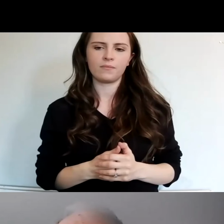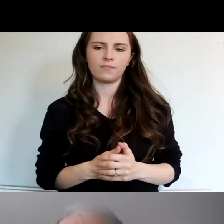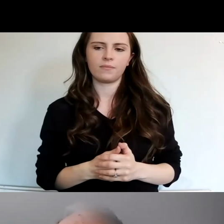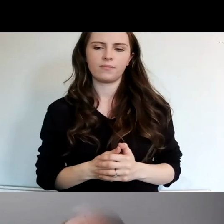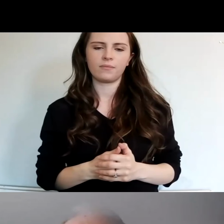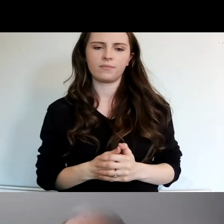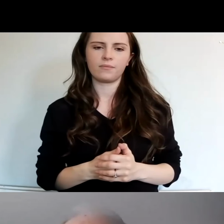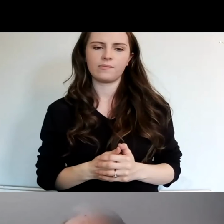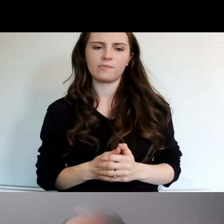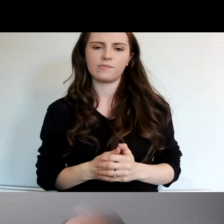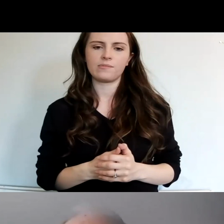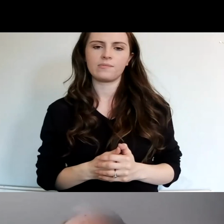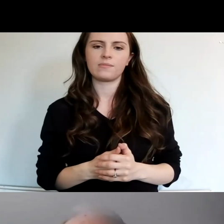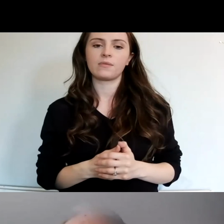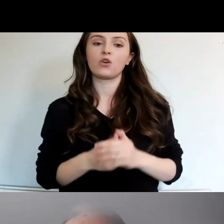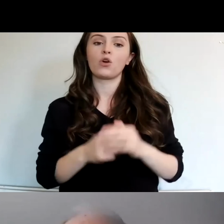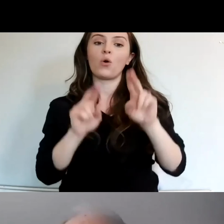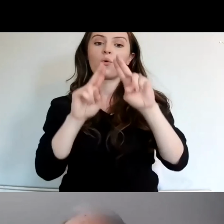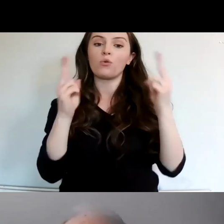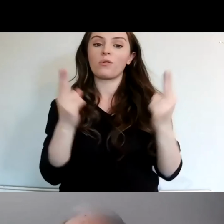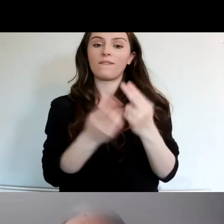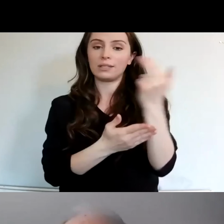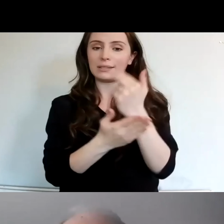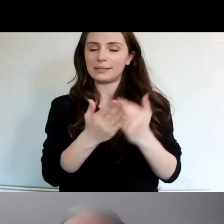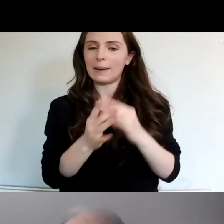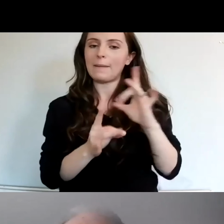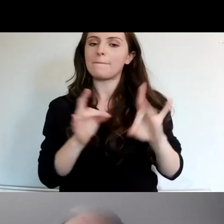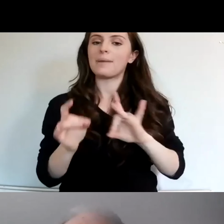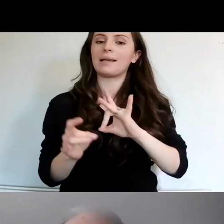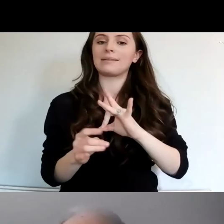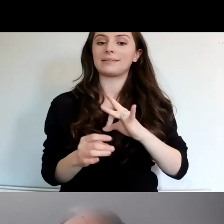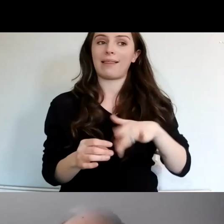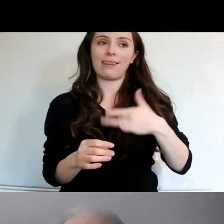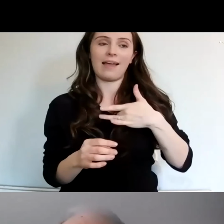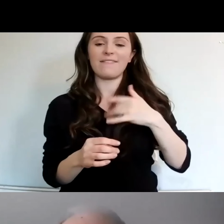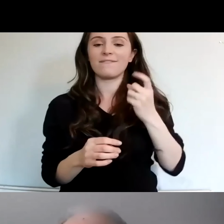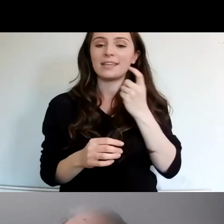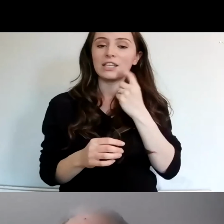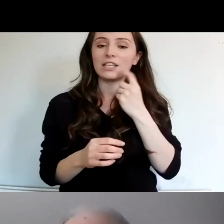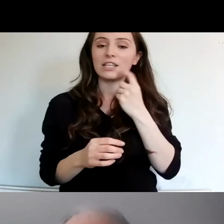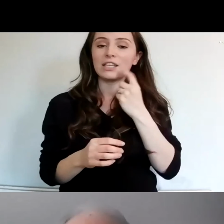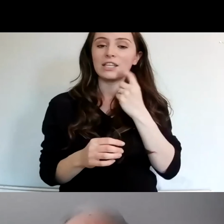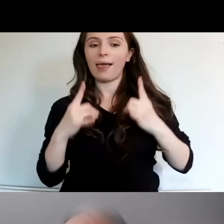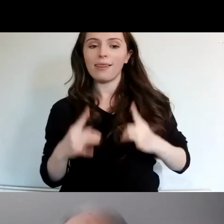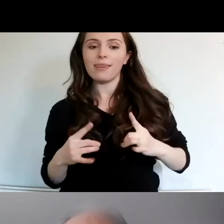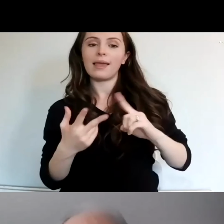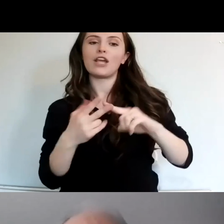In short, Universal Design makes life easier, healthier and friendlier for all.